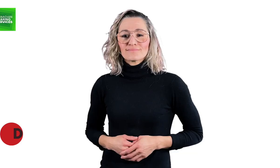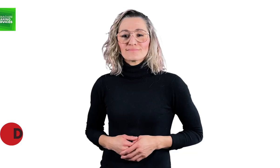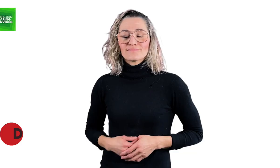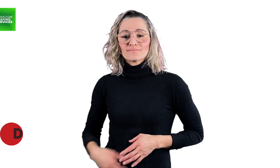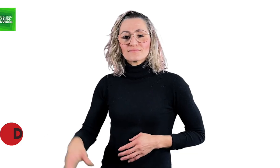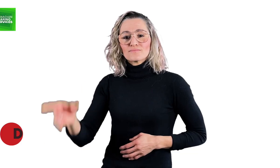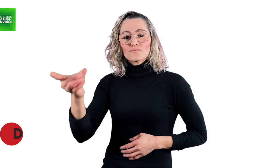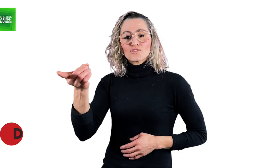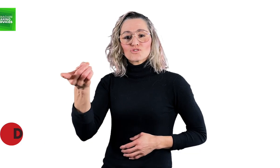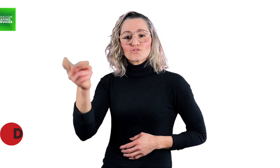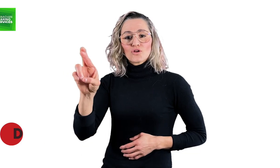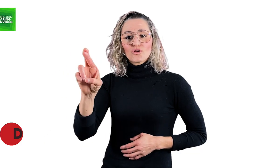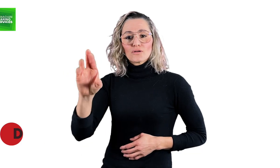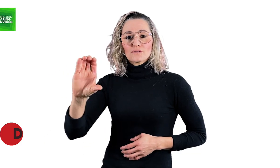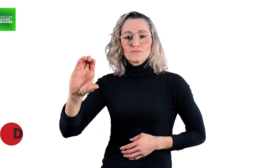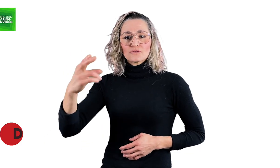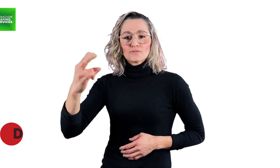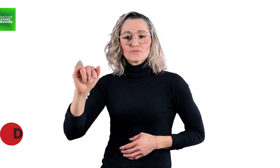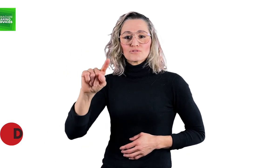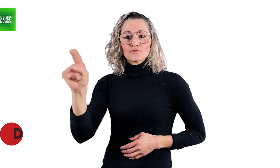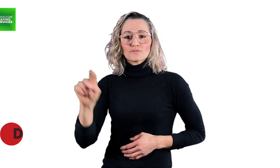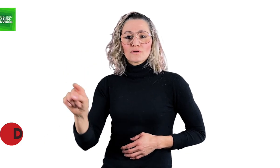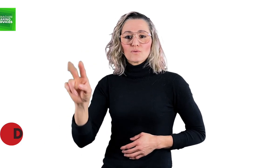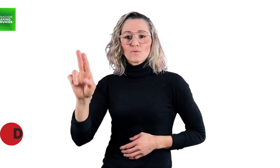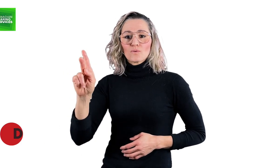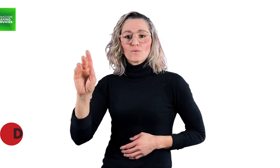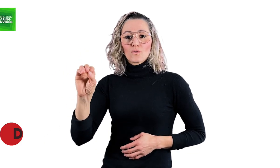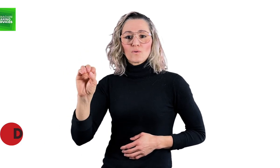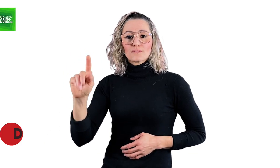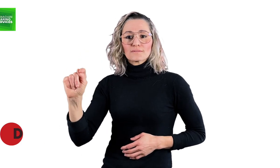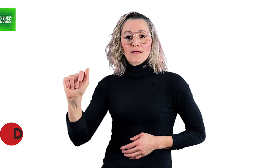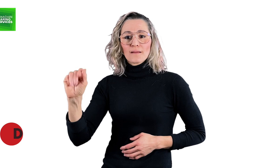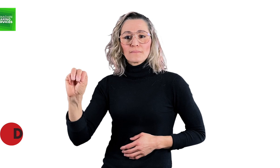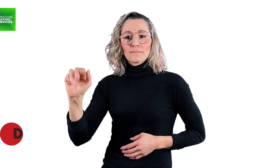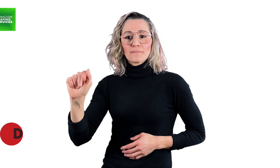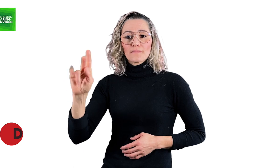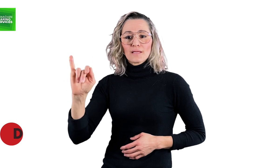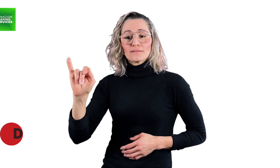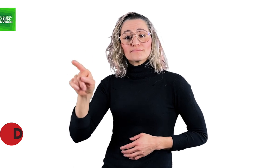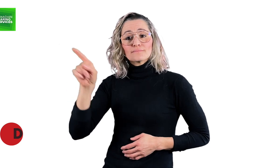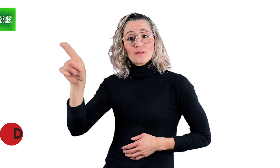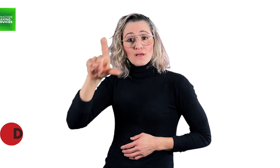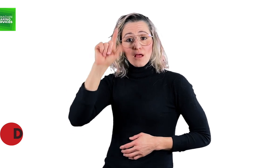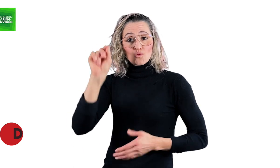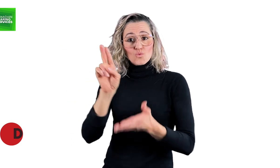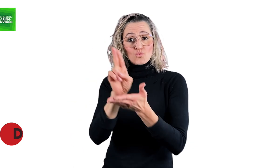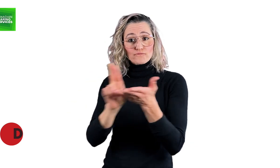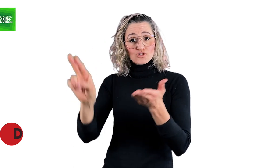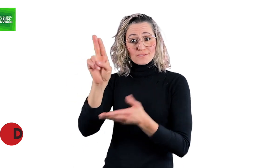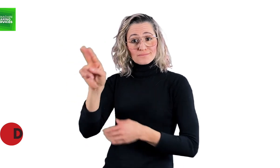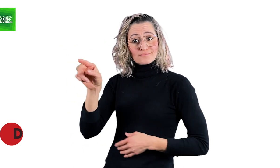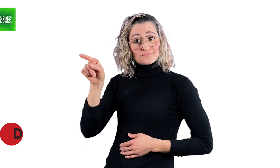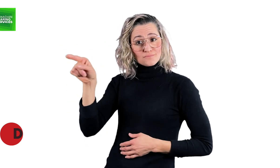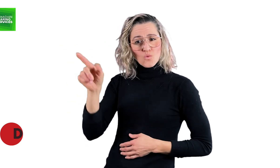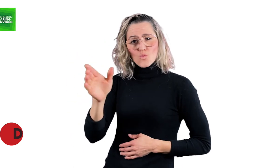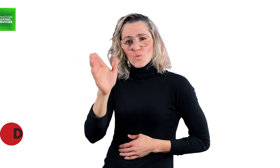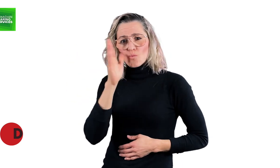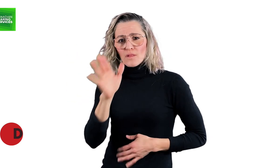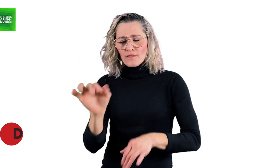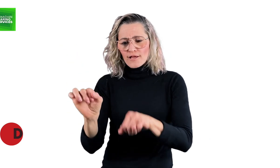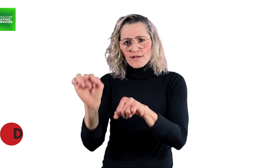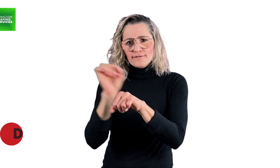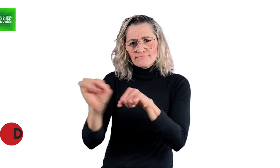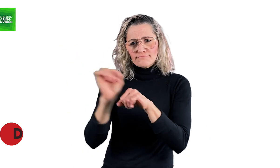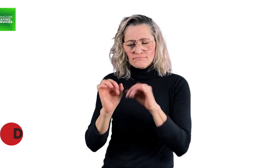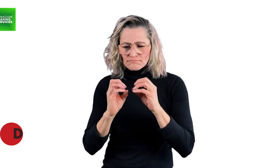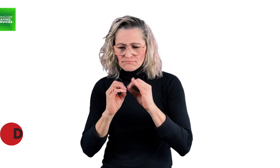Dr. Chizuko Tamaki from Gallaudet University will work to develop